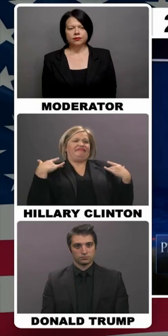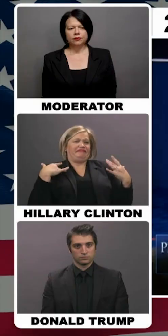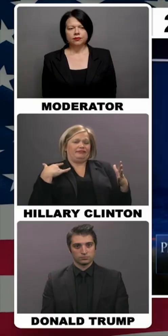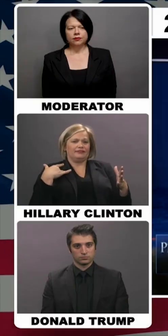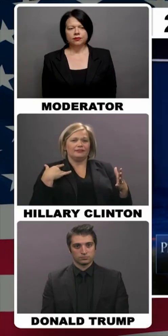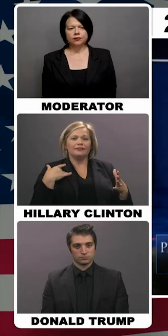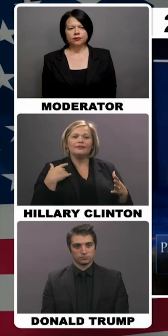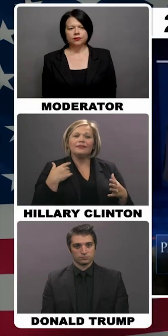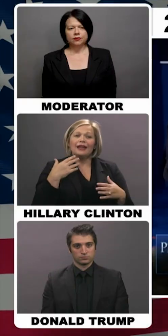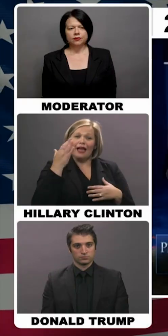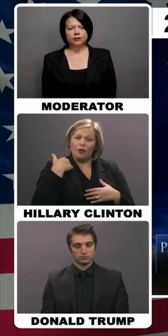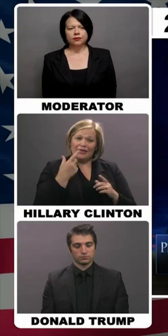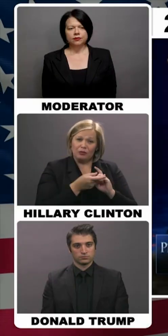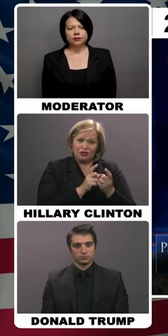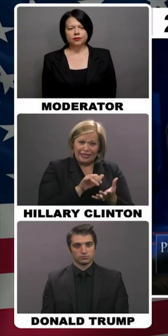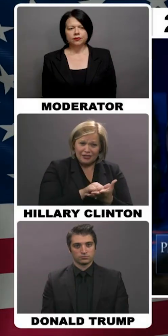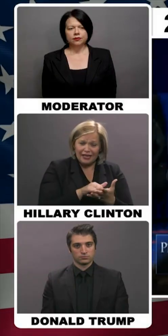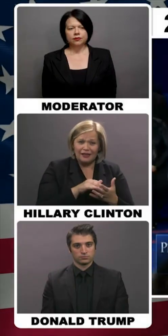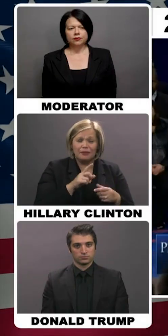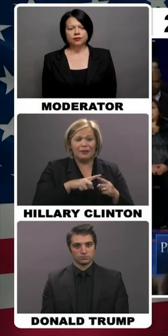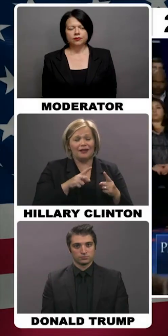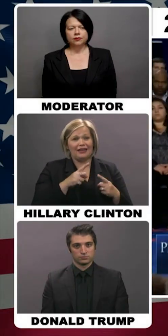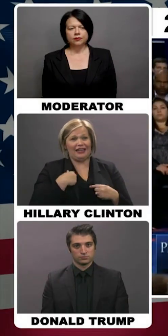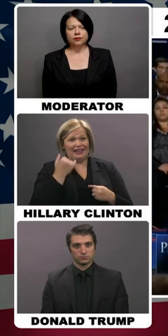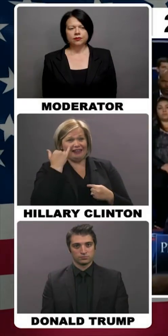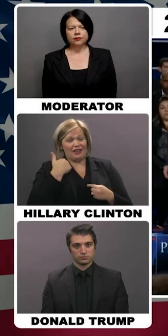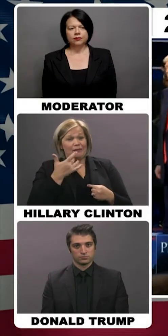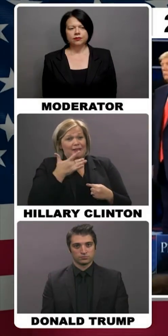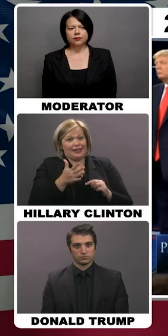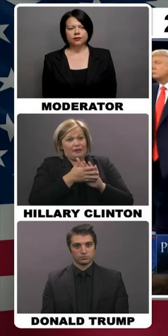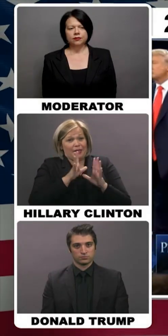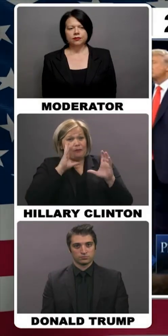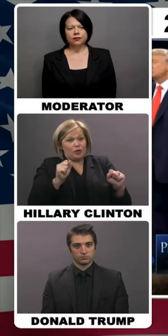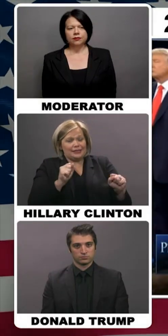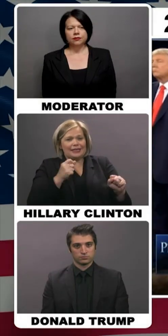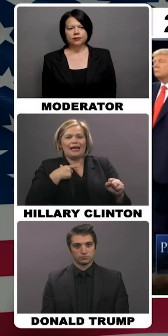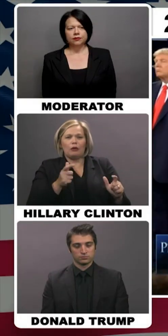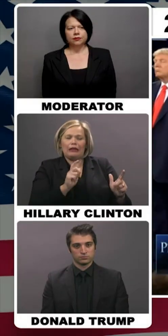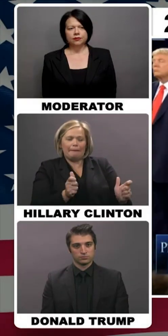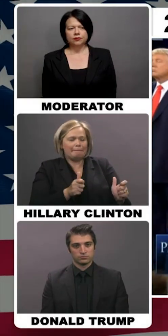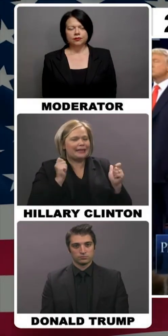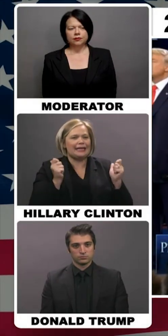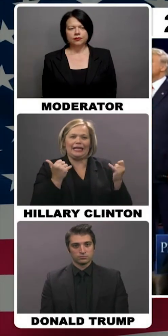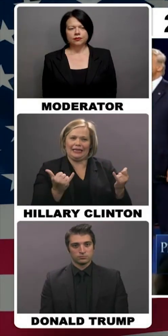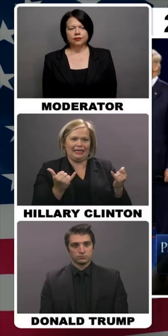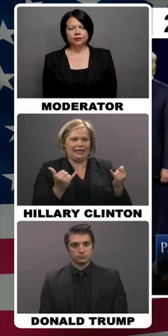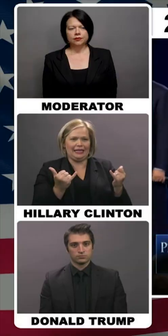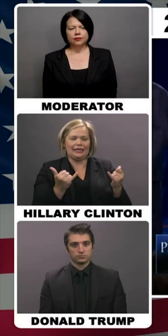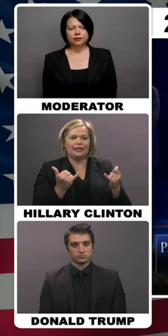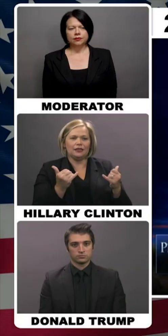but if I am, uh, so fortunate enough as to be president, I will immediately, uh, move to make sure that we fill